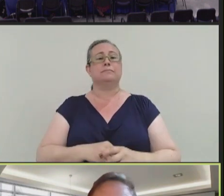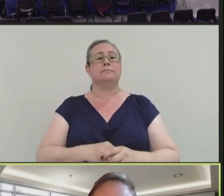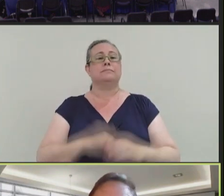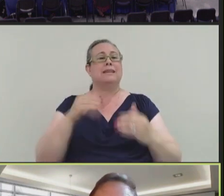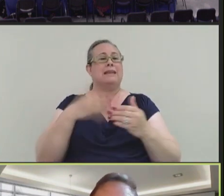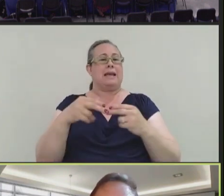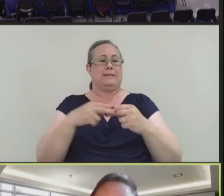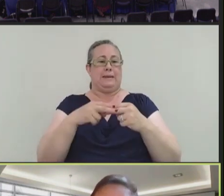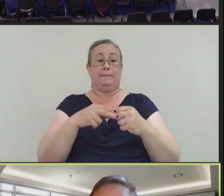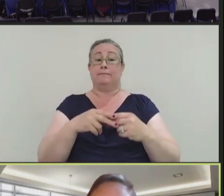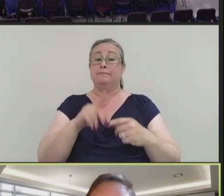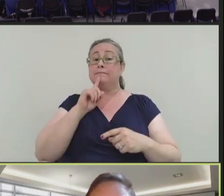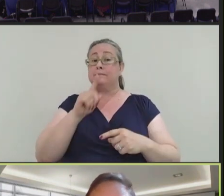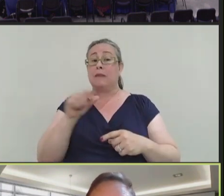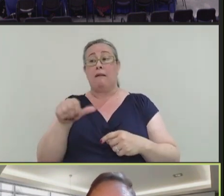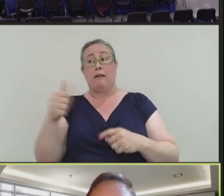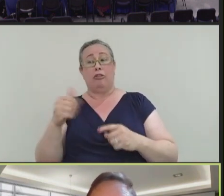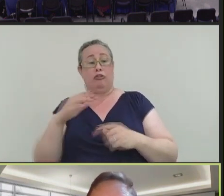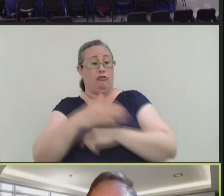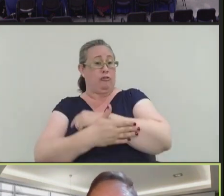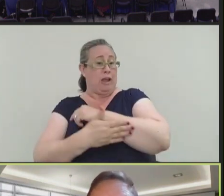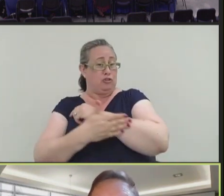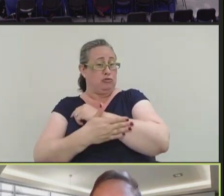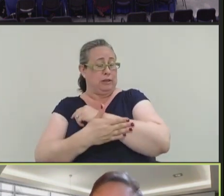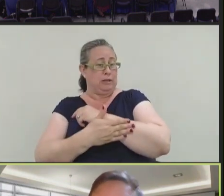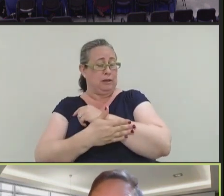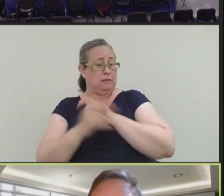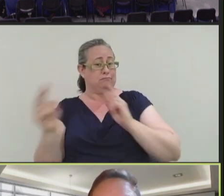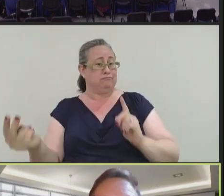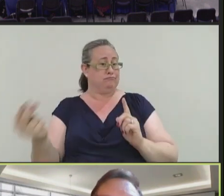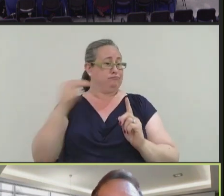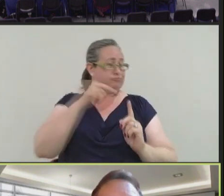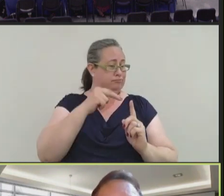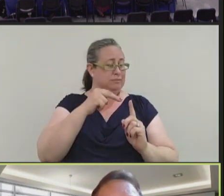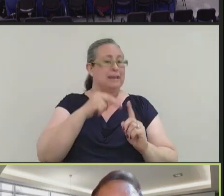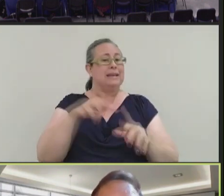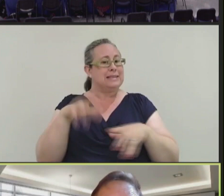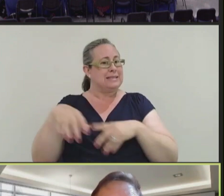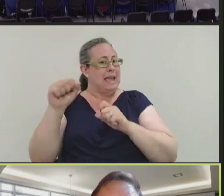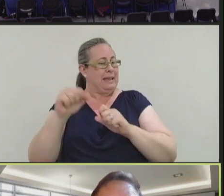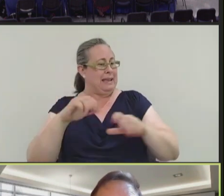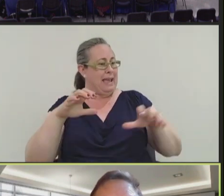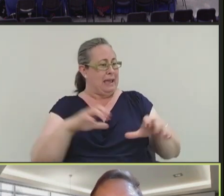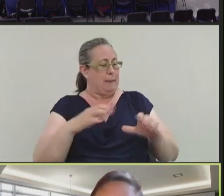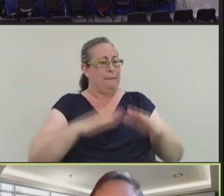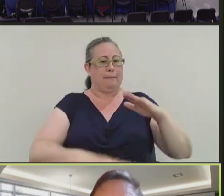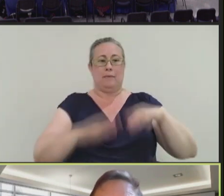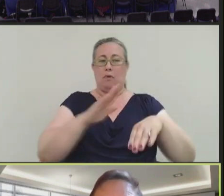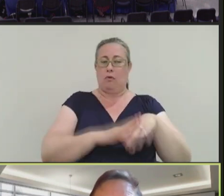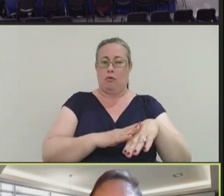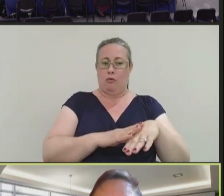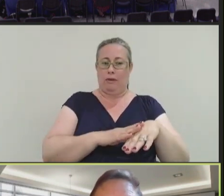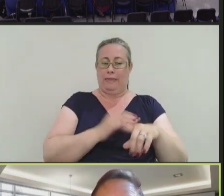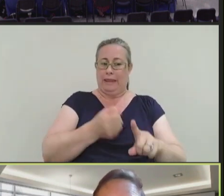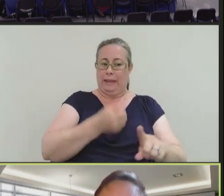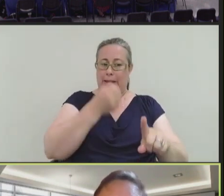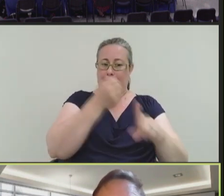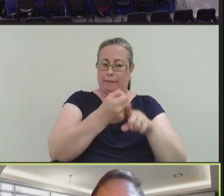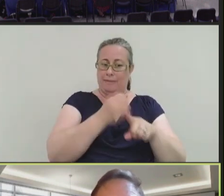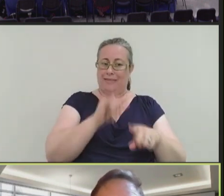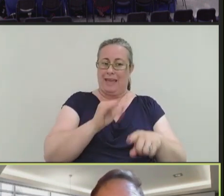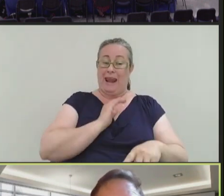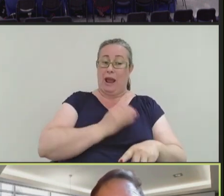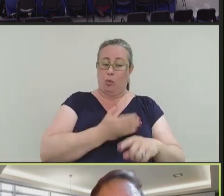In fact, other countries are taking action based on the impact that our country's research is